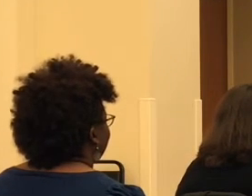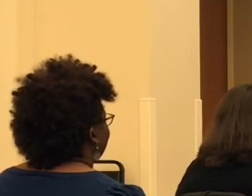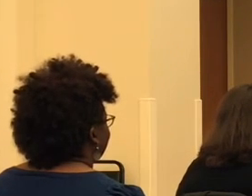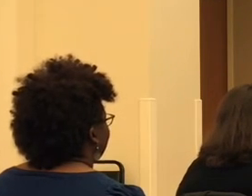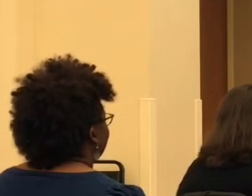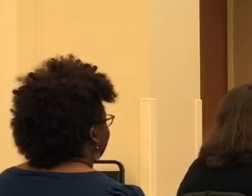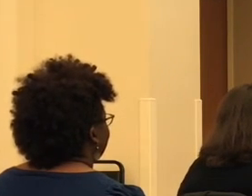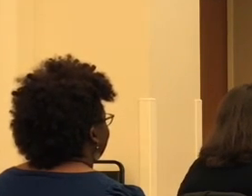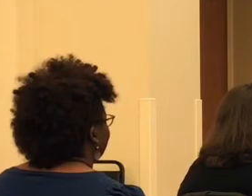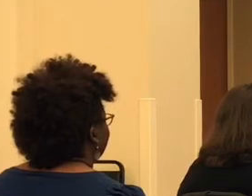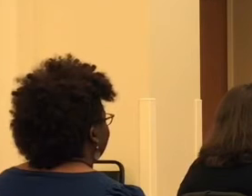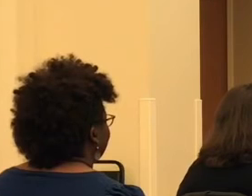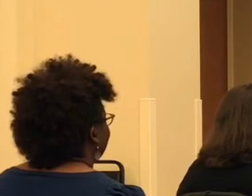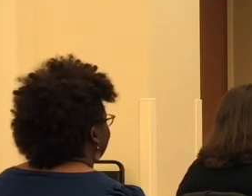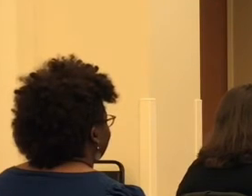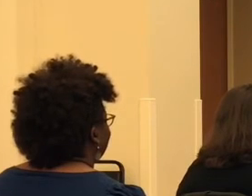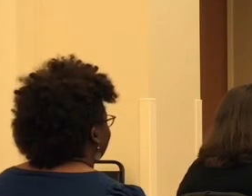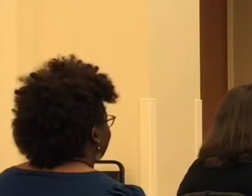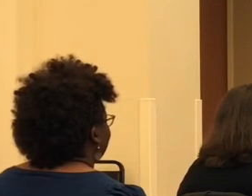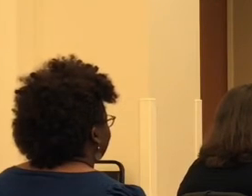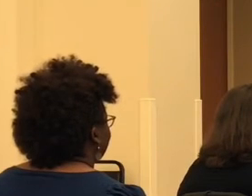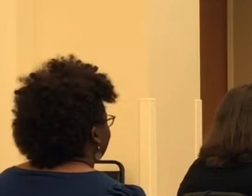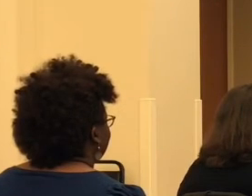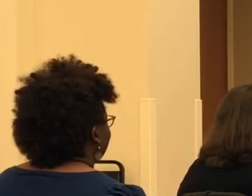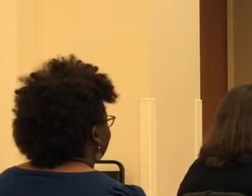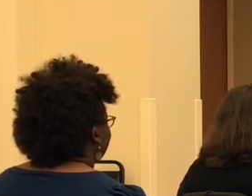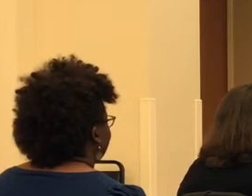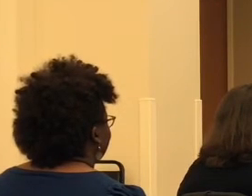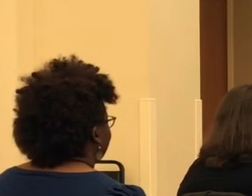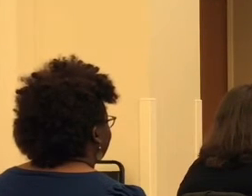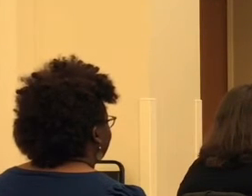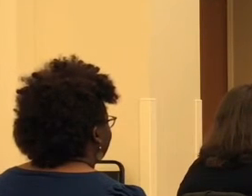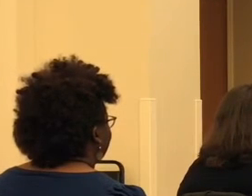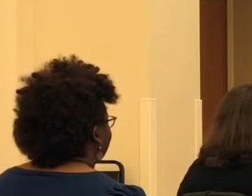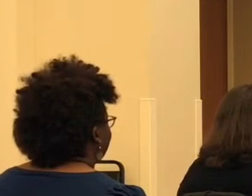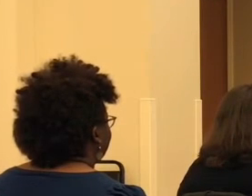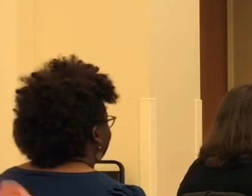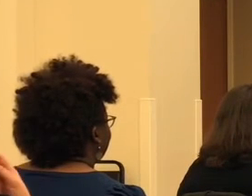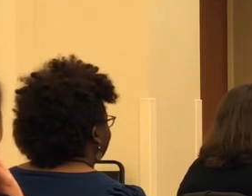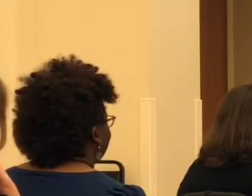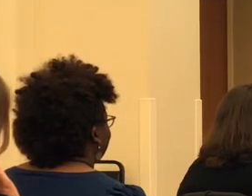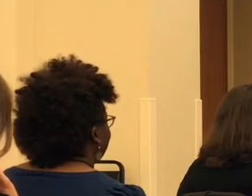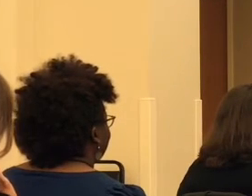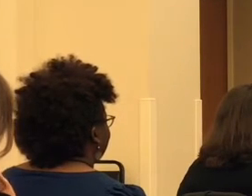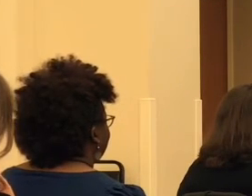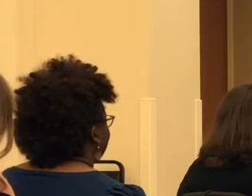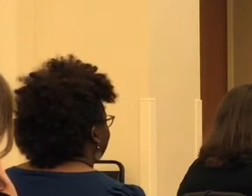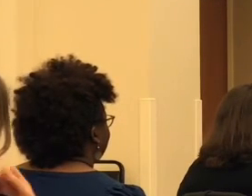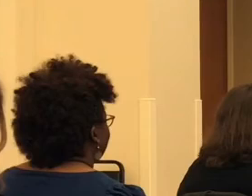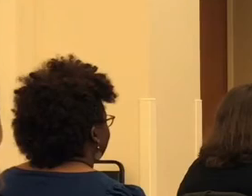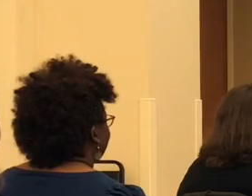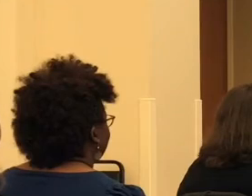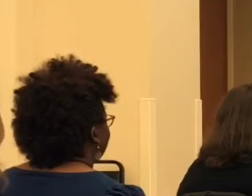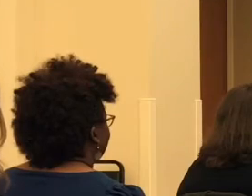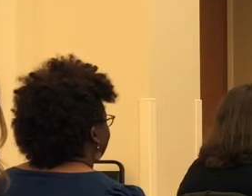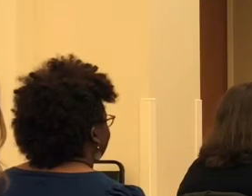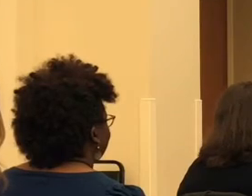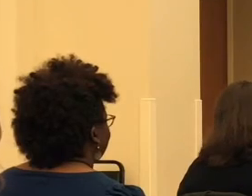So it's exactly right I mean it it touches me touches me to my core. This is exactly true. So thank you for your time